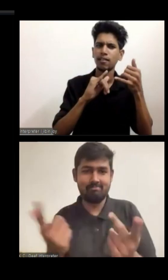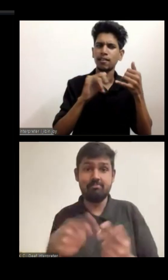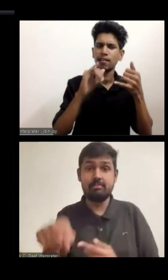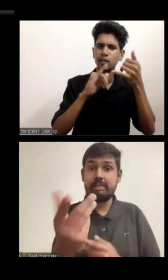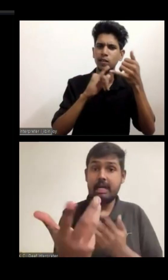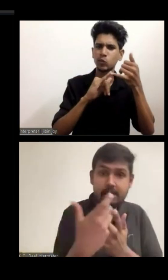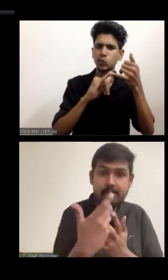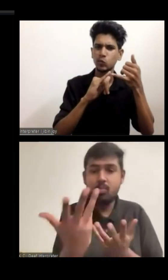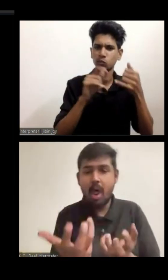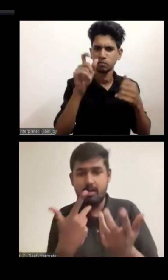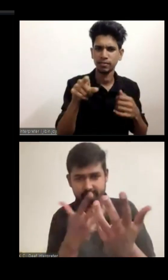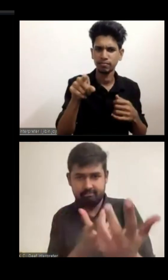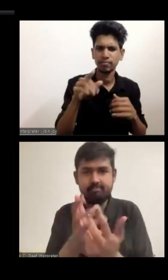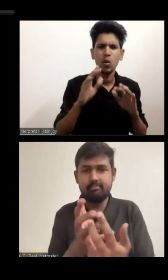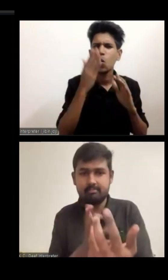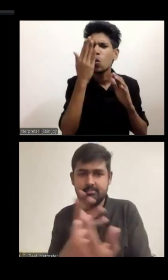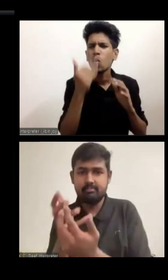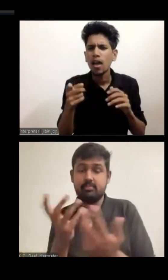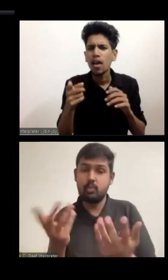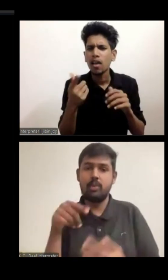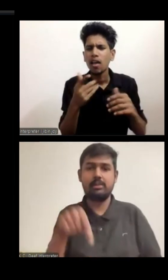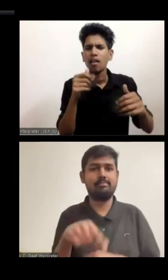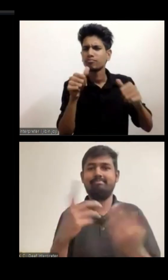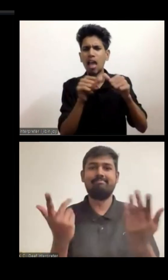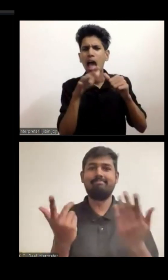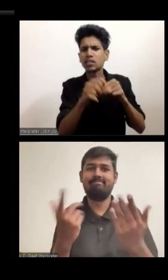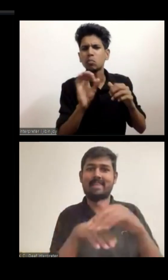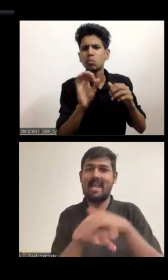Platforms... Are a huge challenge... Across the world... Like... Shopping... And travelling?